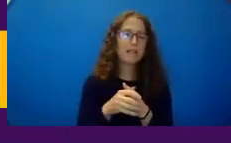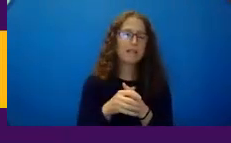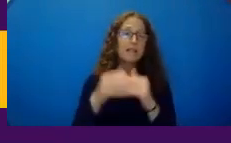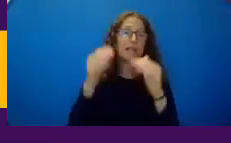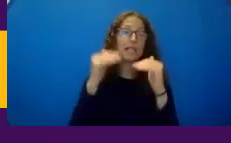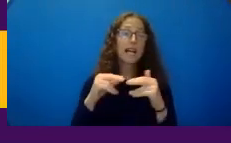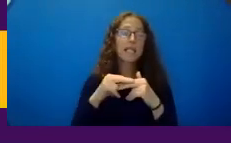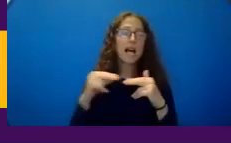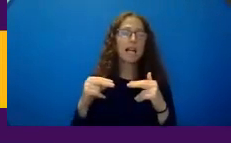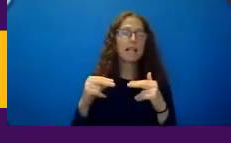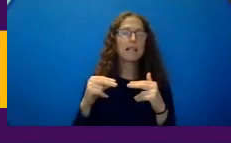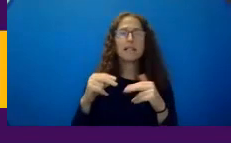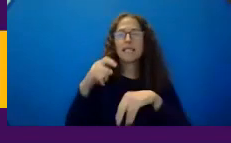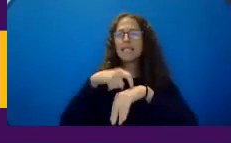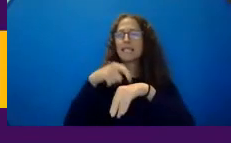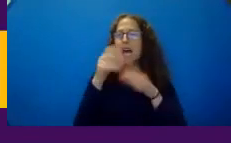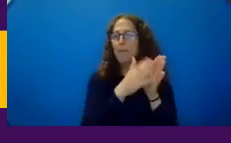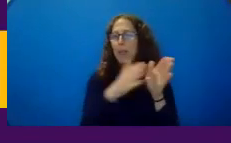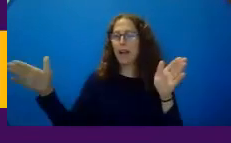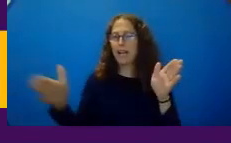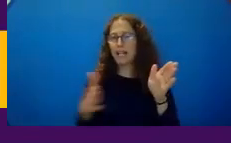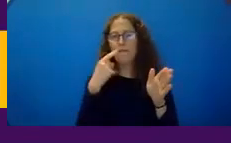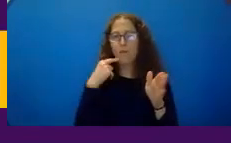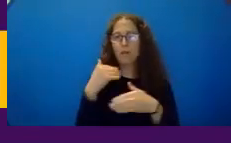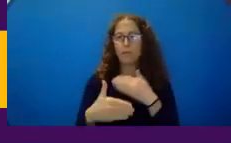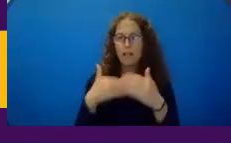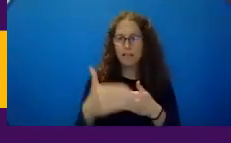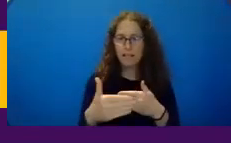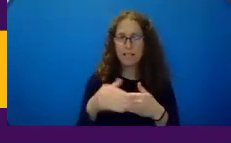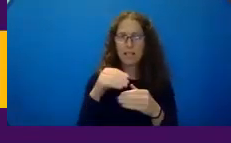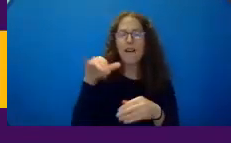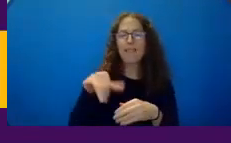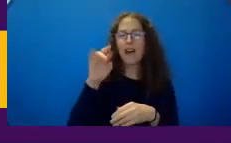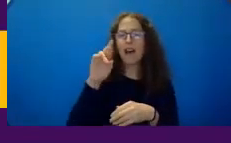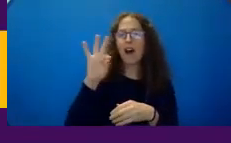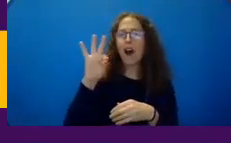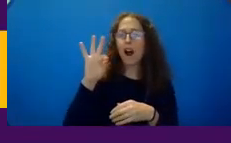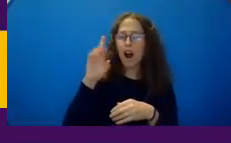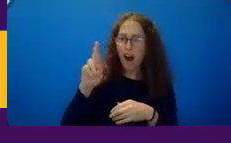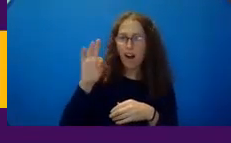SOCIAL JUSTICE PRINCIPLES AS WELL AS INFORMATION ABOUT THE